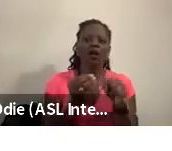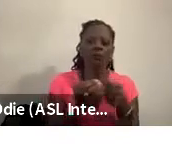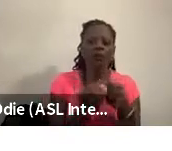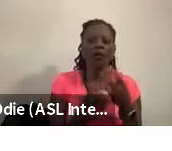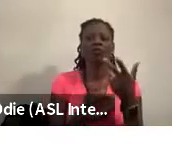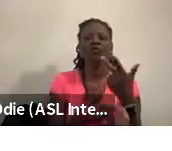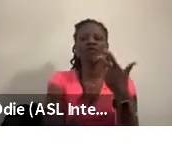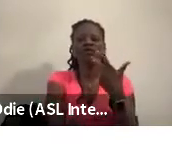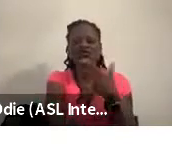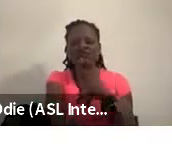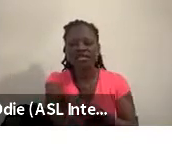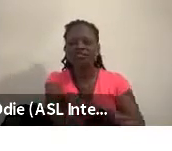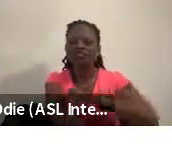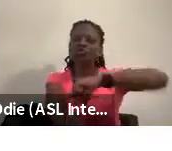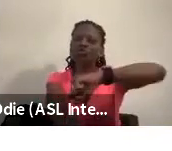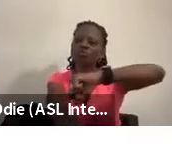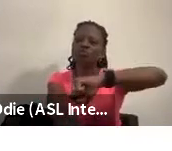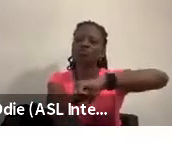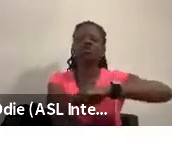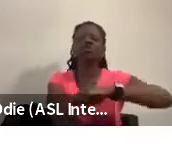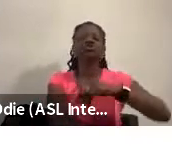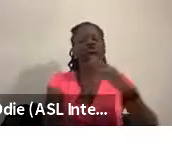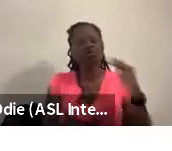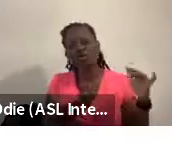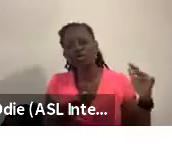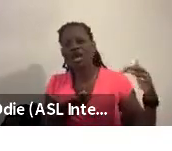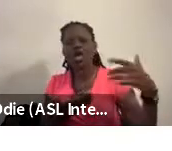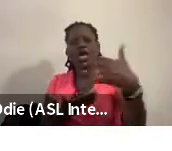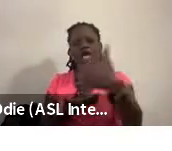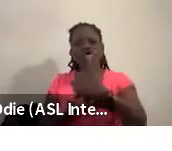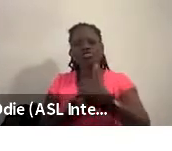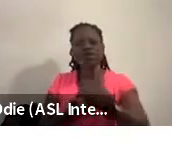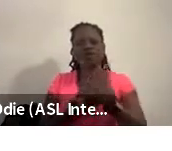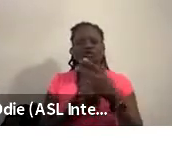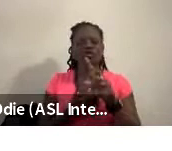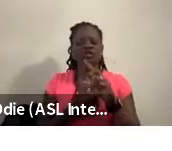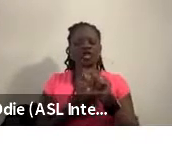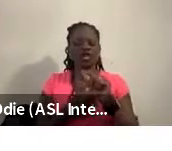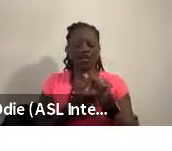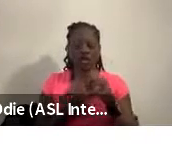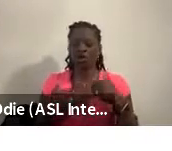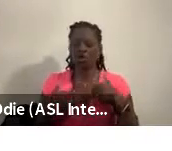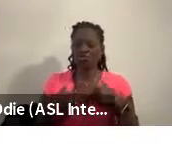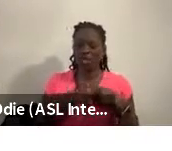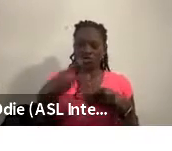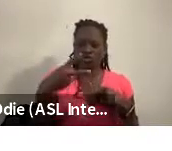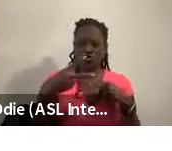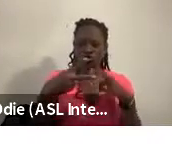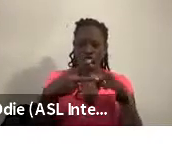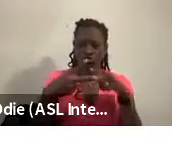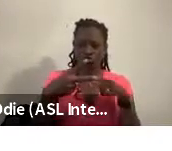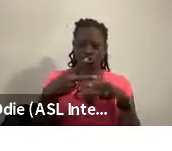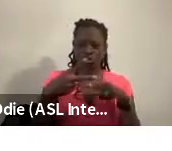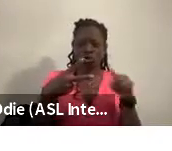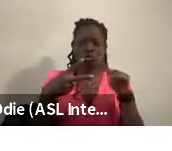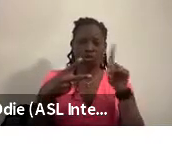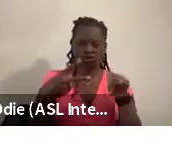So in this data collection, we have really set out to answer two different questions. First, what proportion of residents and